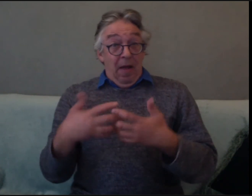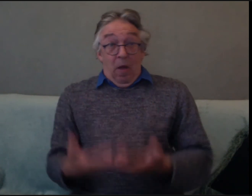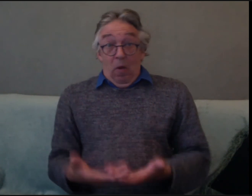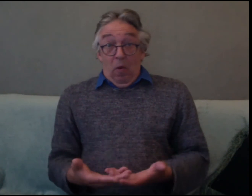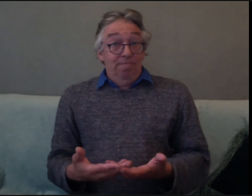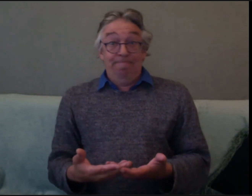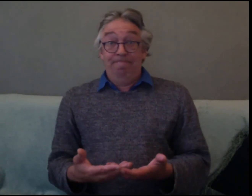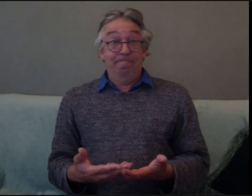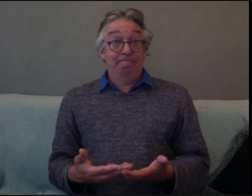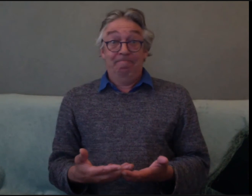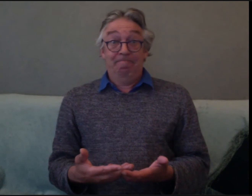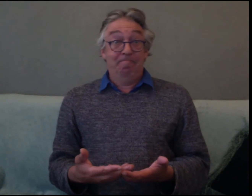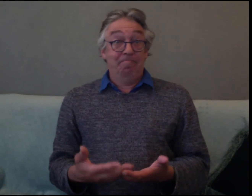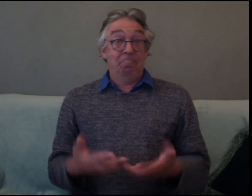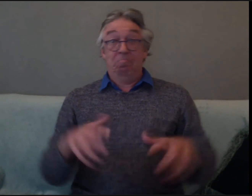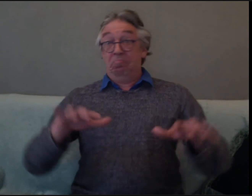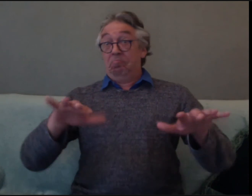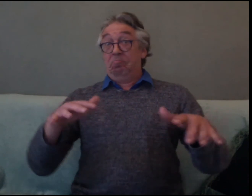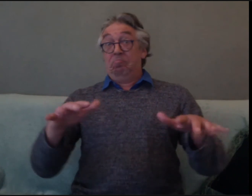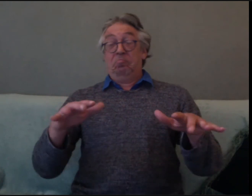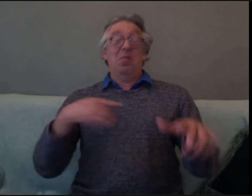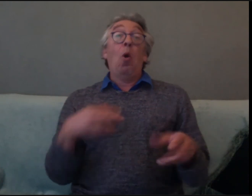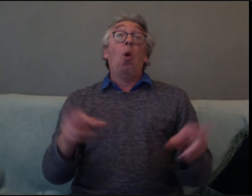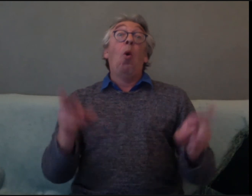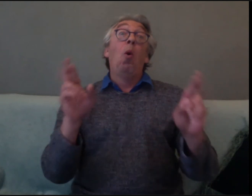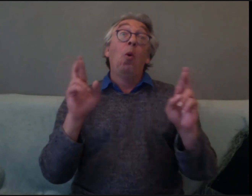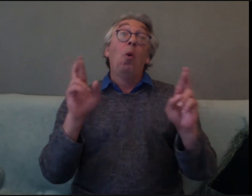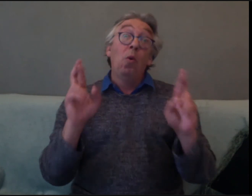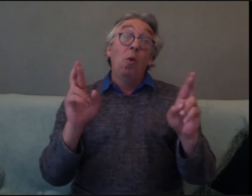that the European Commission will support this measure